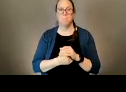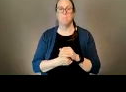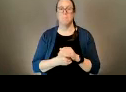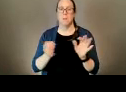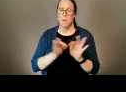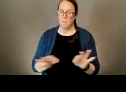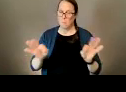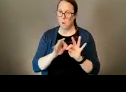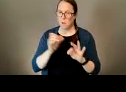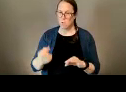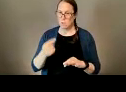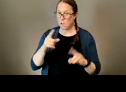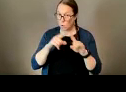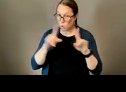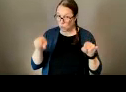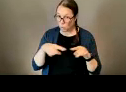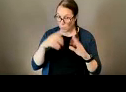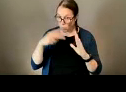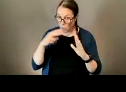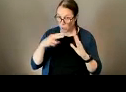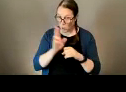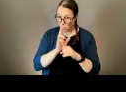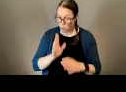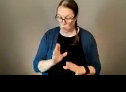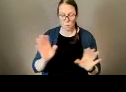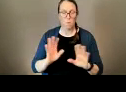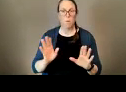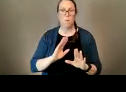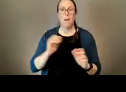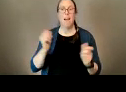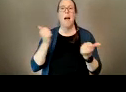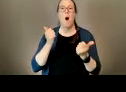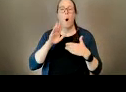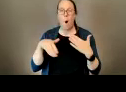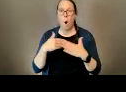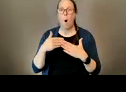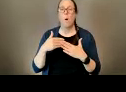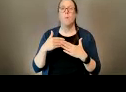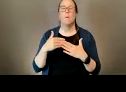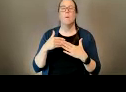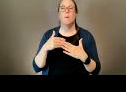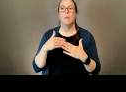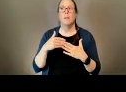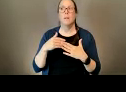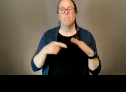that screen reader users do all of the navigation with the computer keyboard.